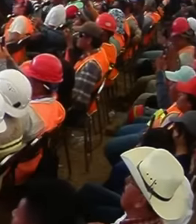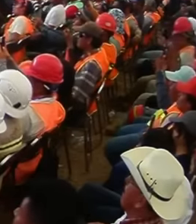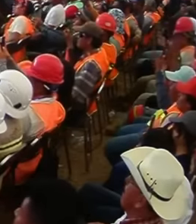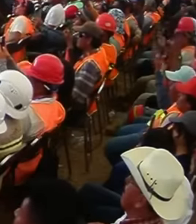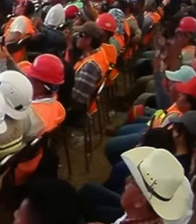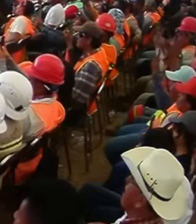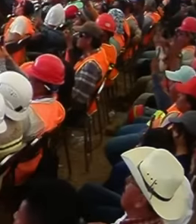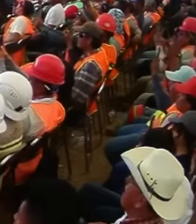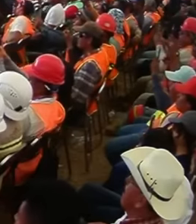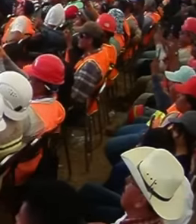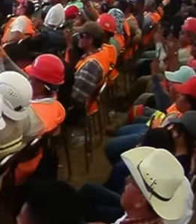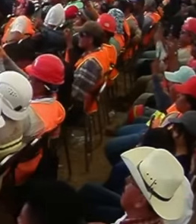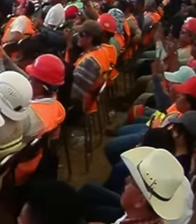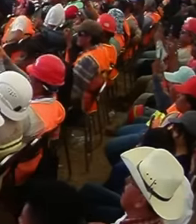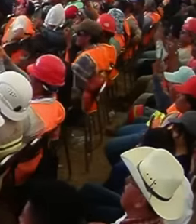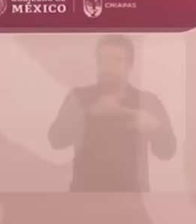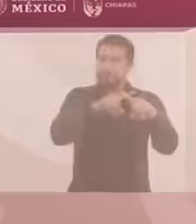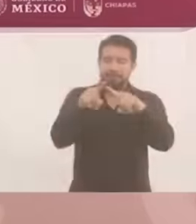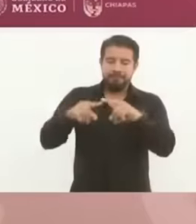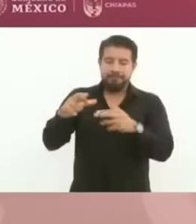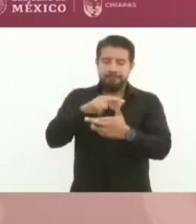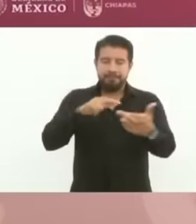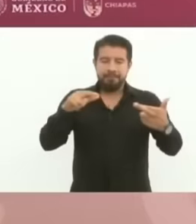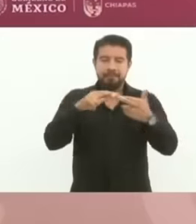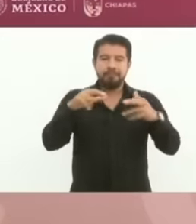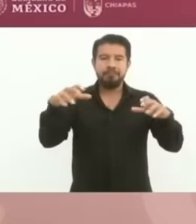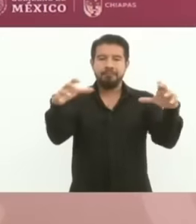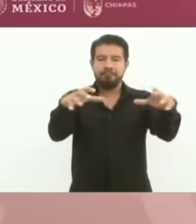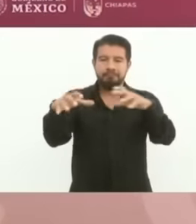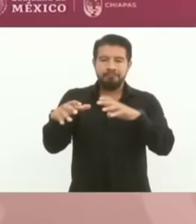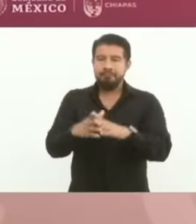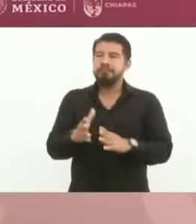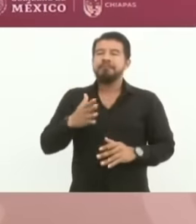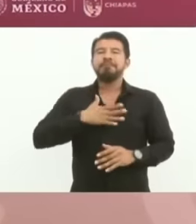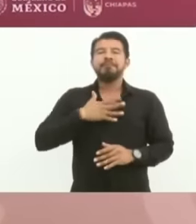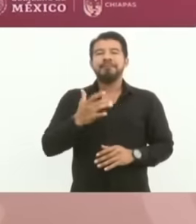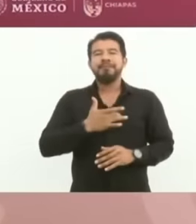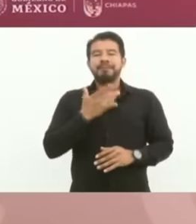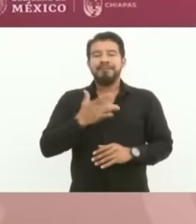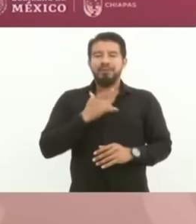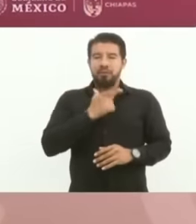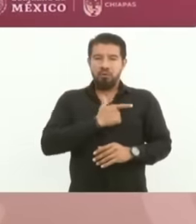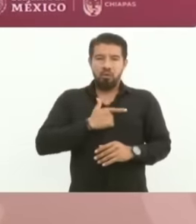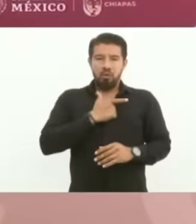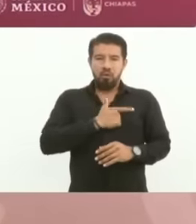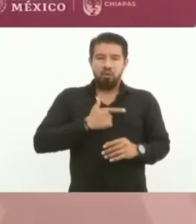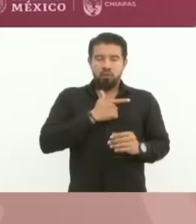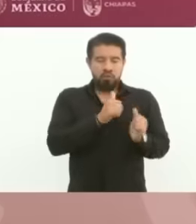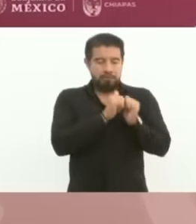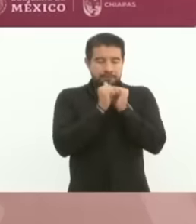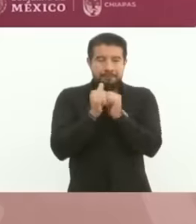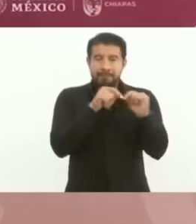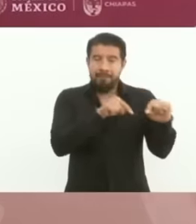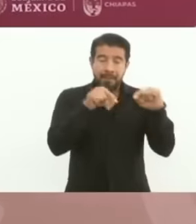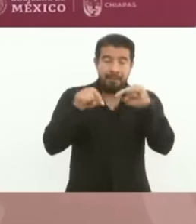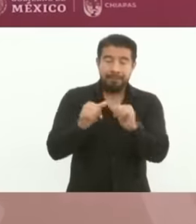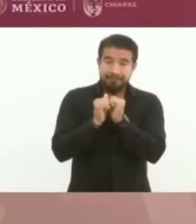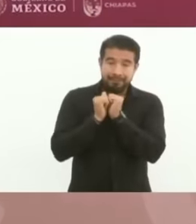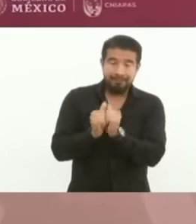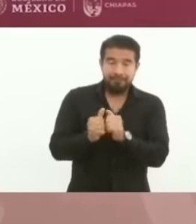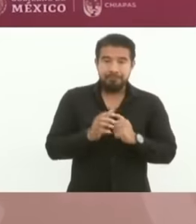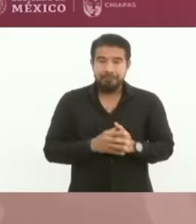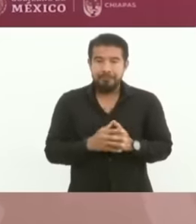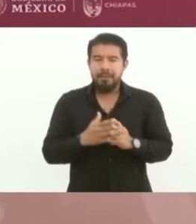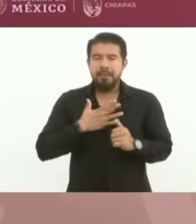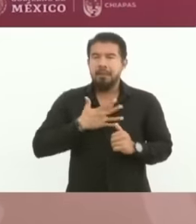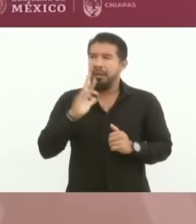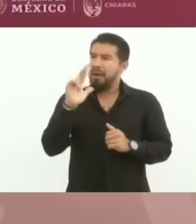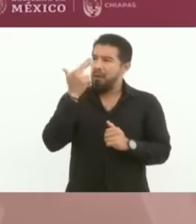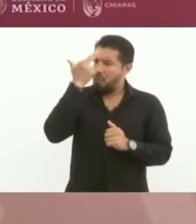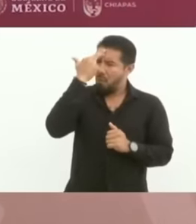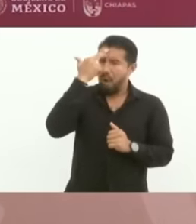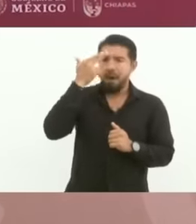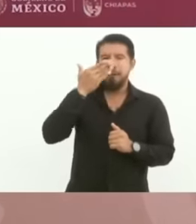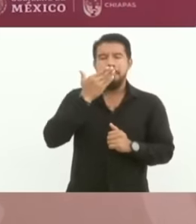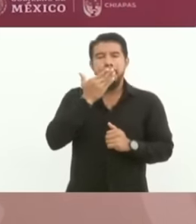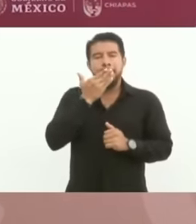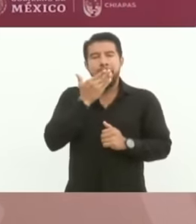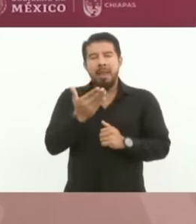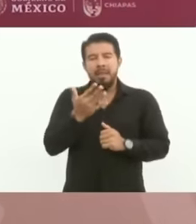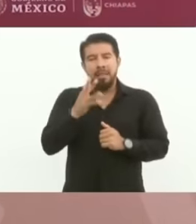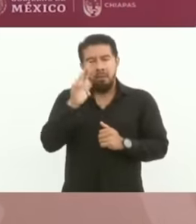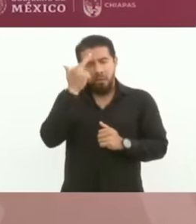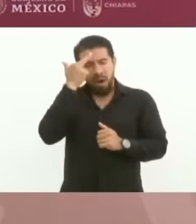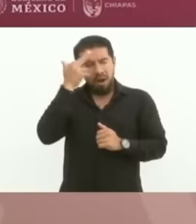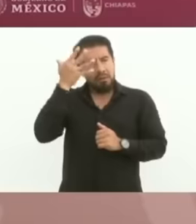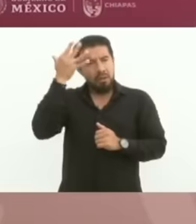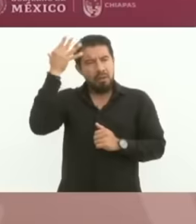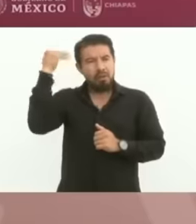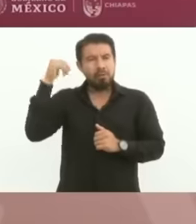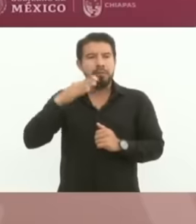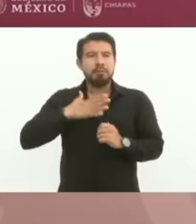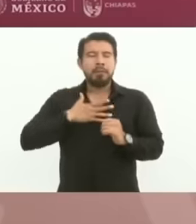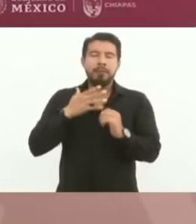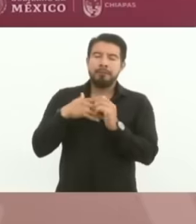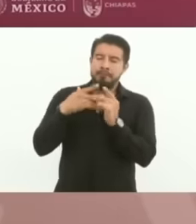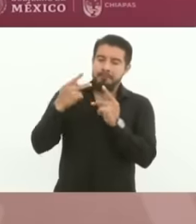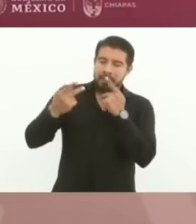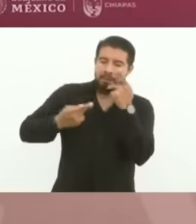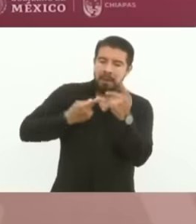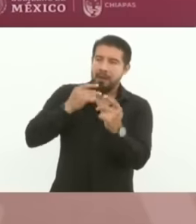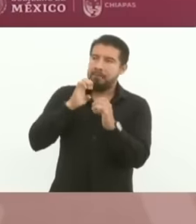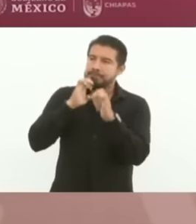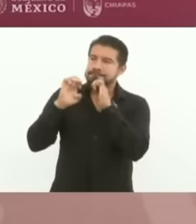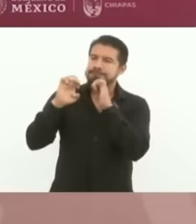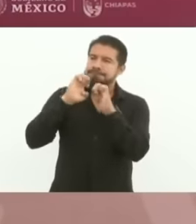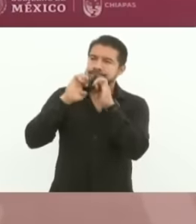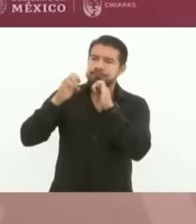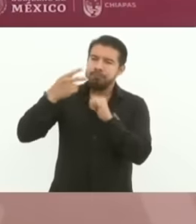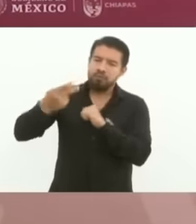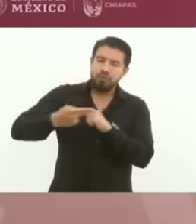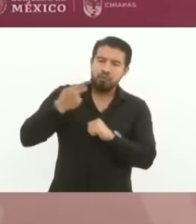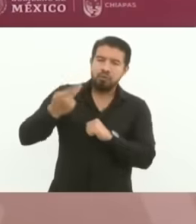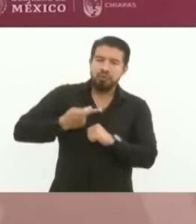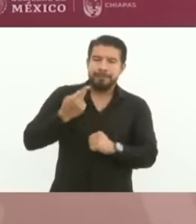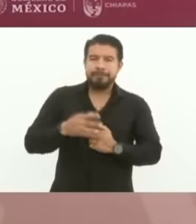state of Chiapas. I am very happy to be here. I remember well when they interviewed me when I came.